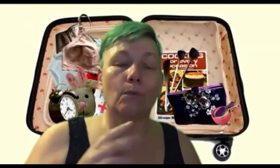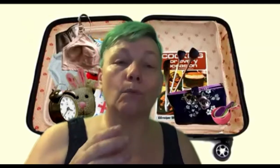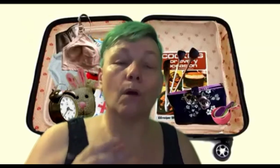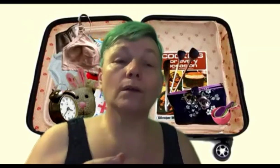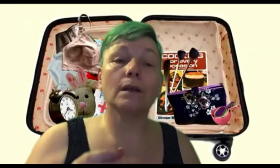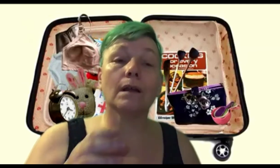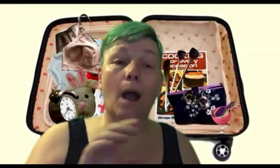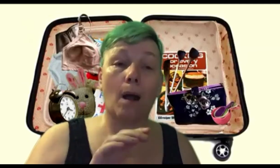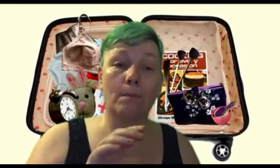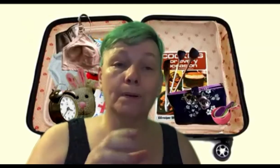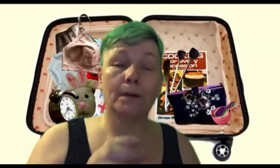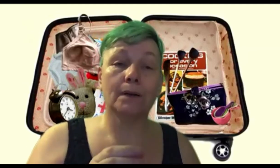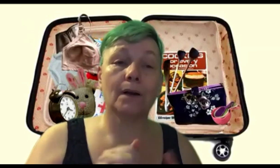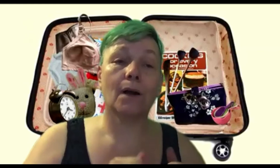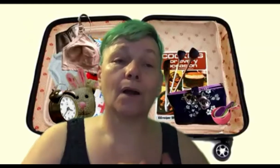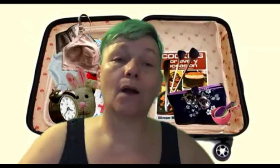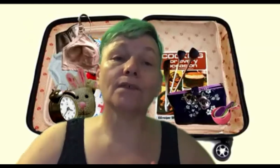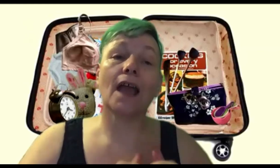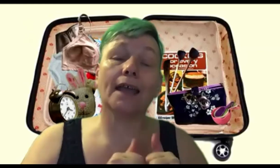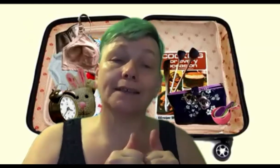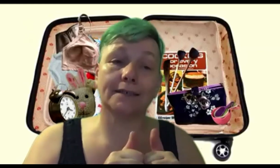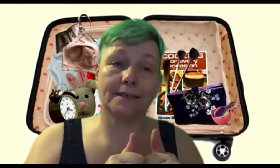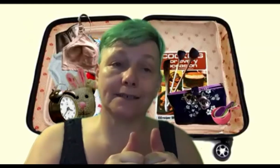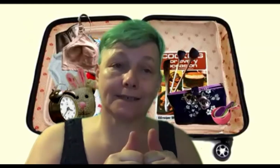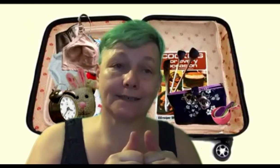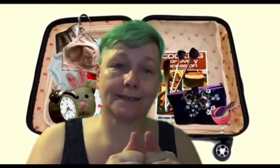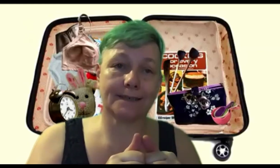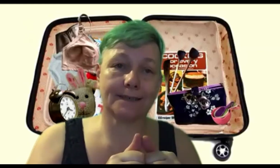One cup of kindness,